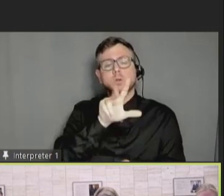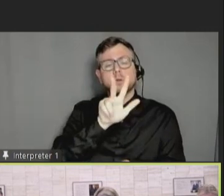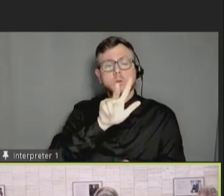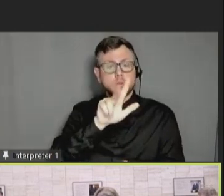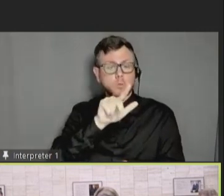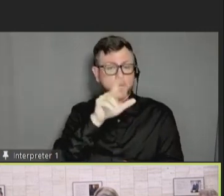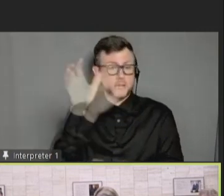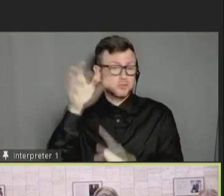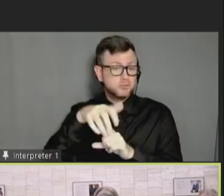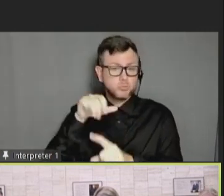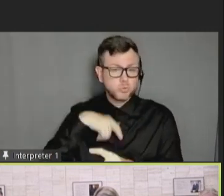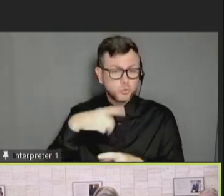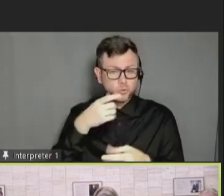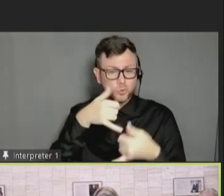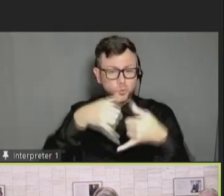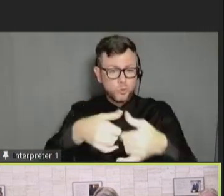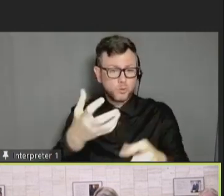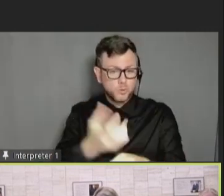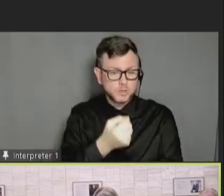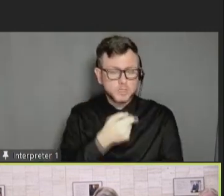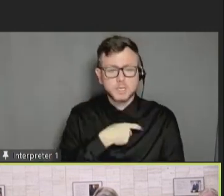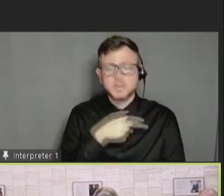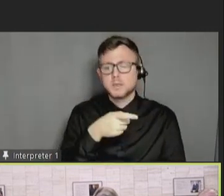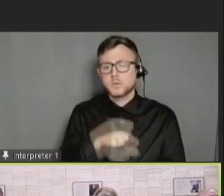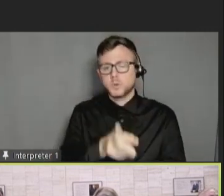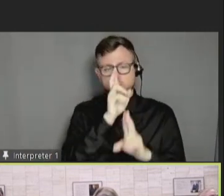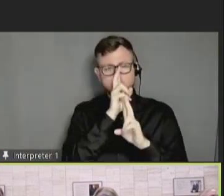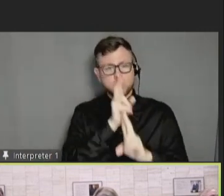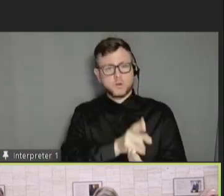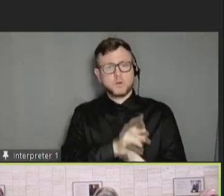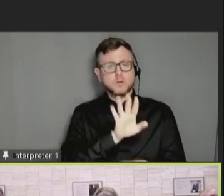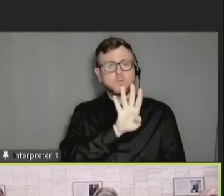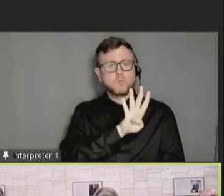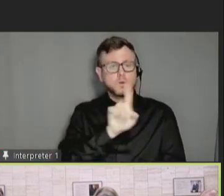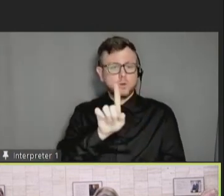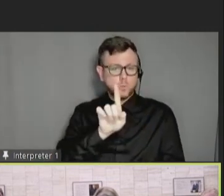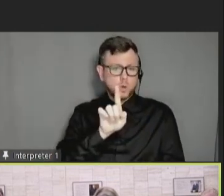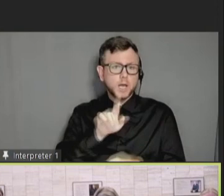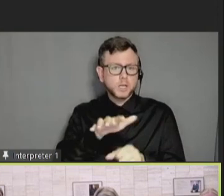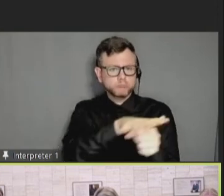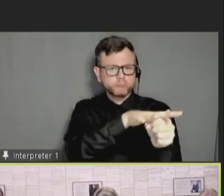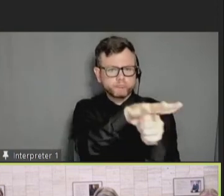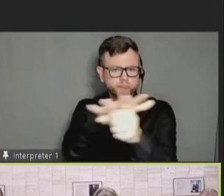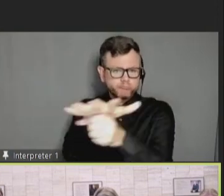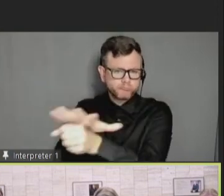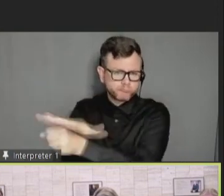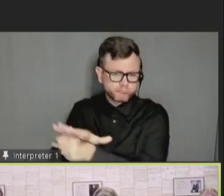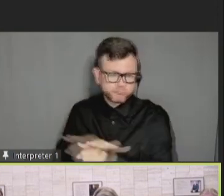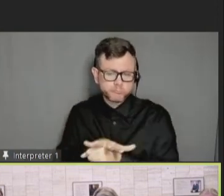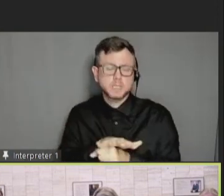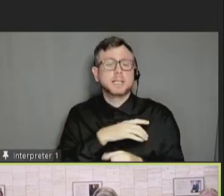Award winners. Champions were honored in 41 jurisdictions. And each champion